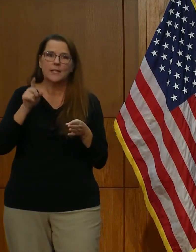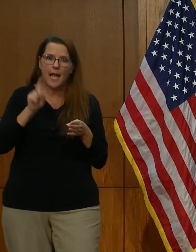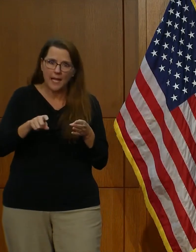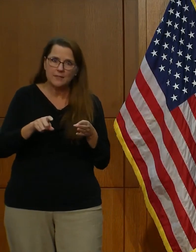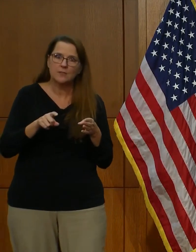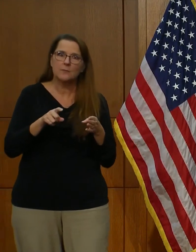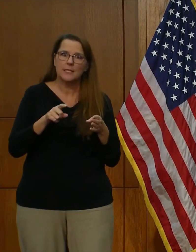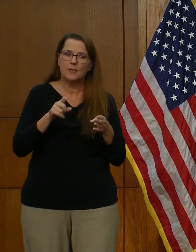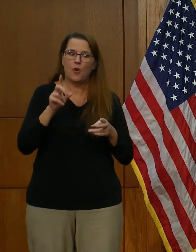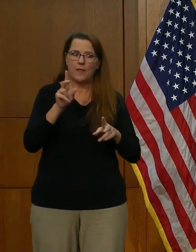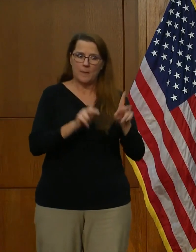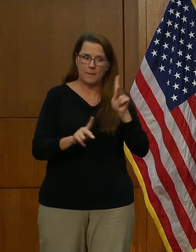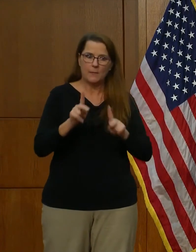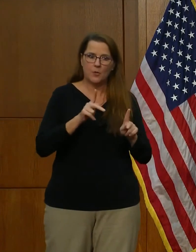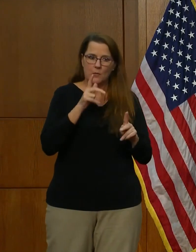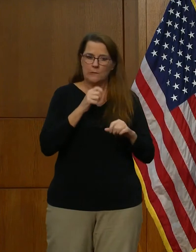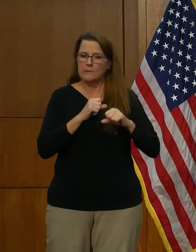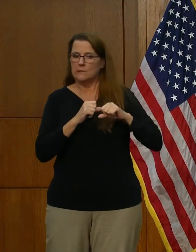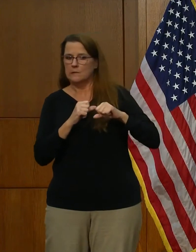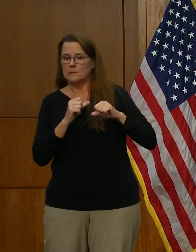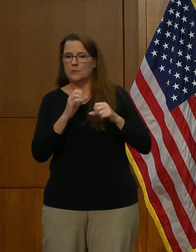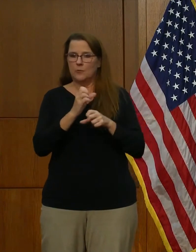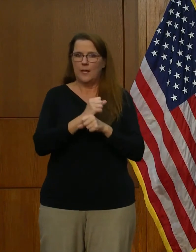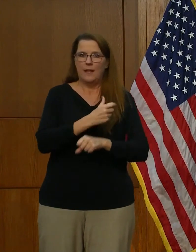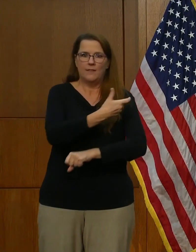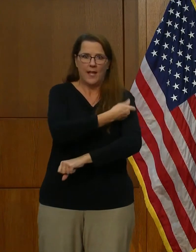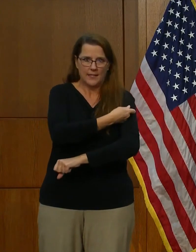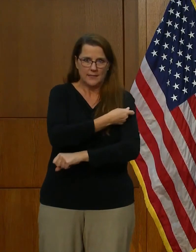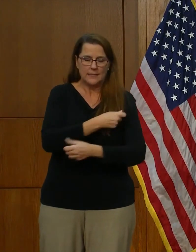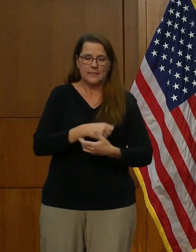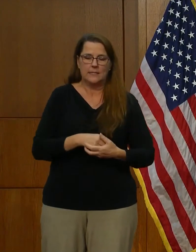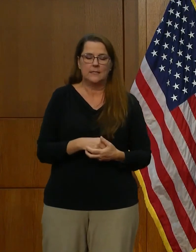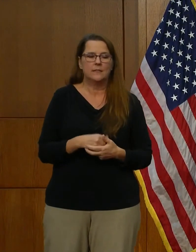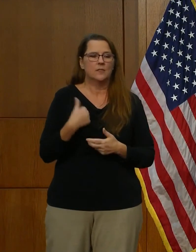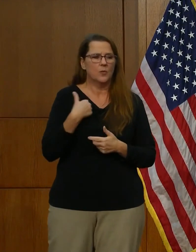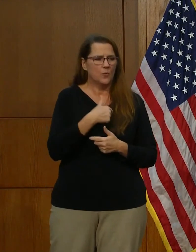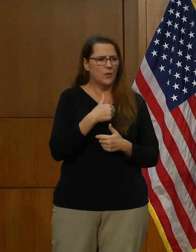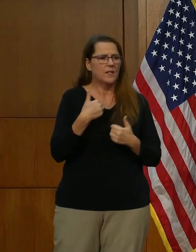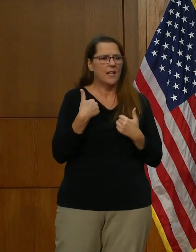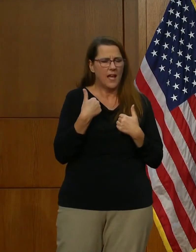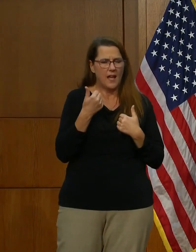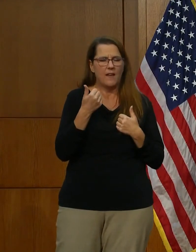FOCUS NEEDS THE. SIMULTANEOUSLY BE ON VACCINE HESITANCY, AND